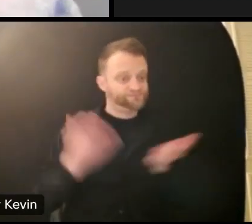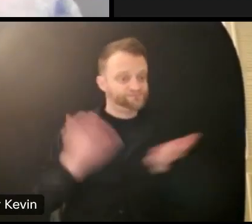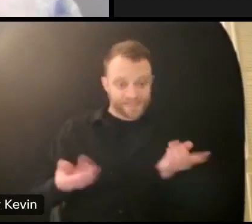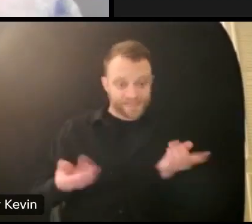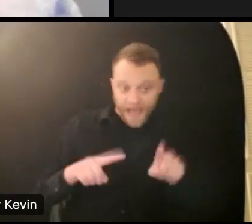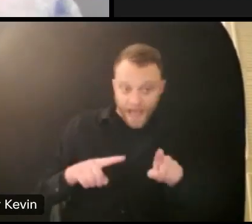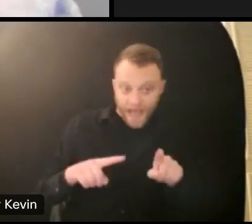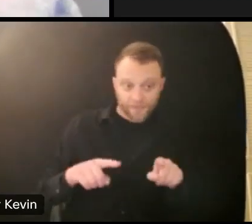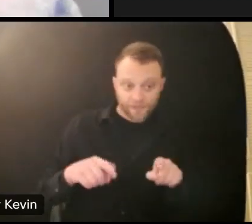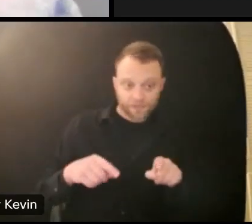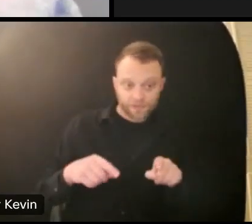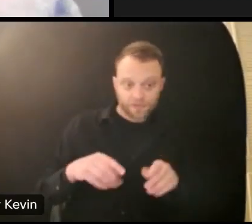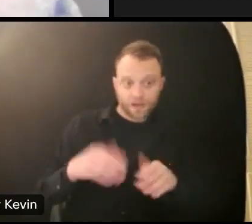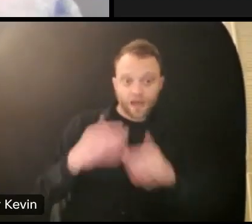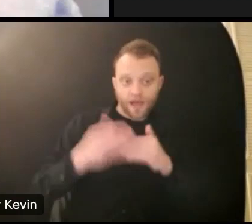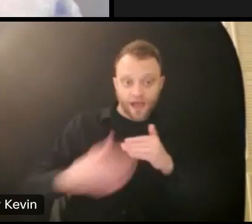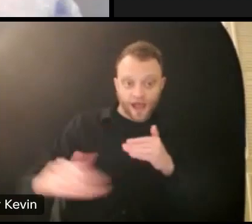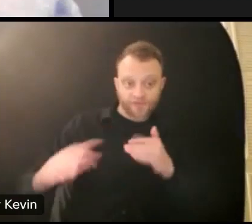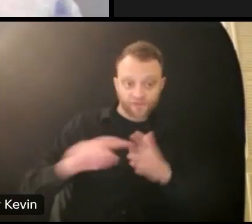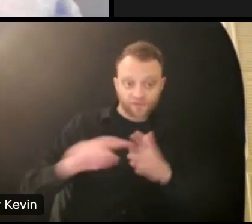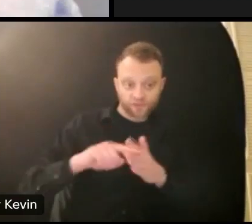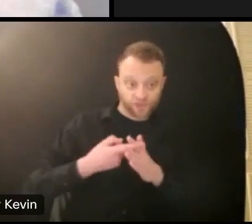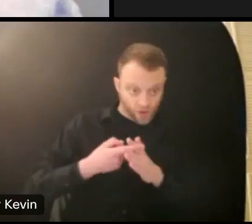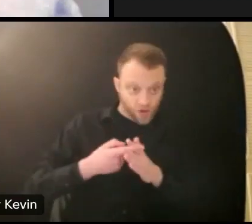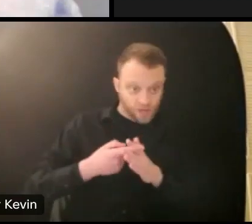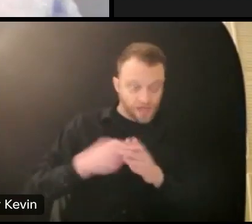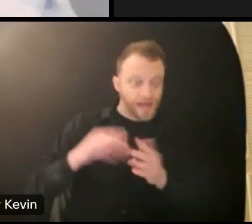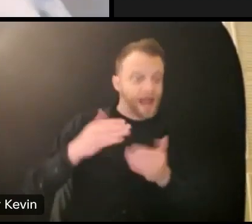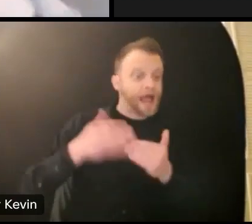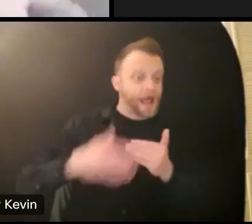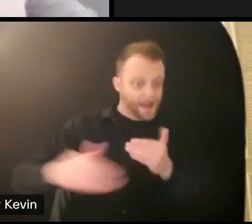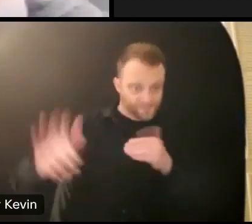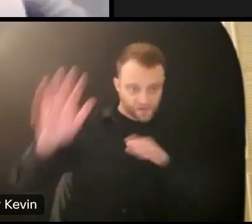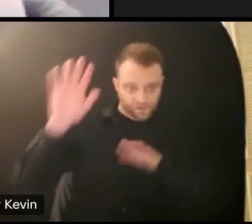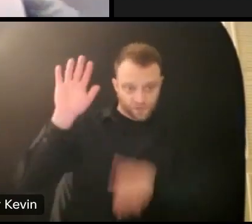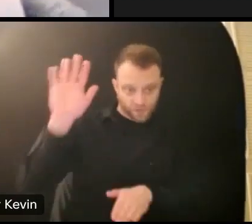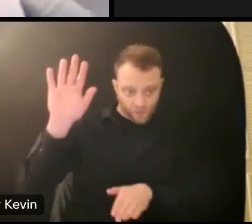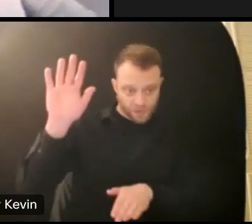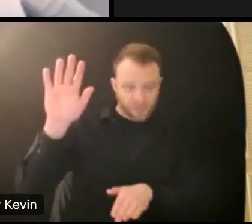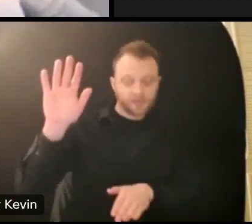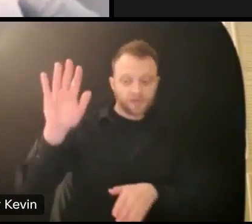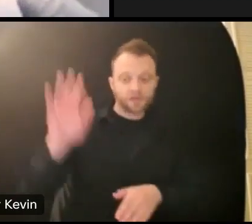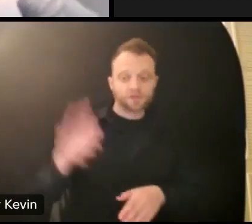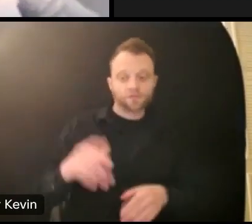And reach out to us, we'll make the connections where we know of them and we'll get that